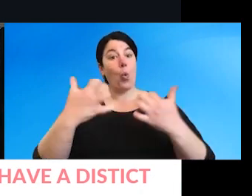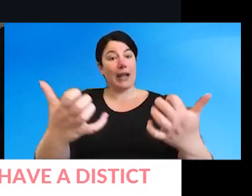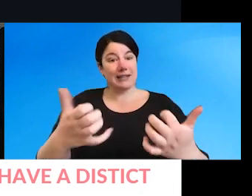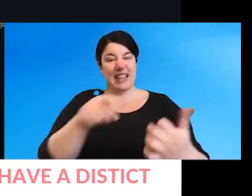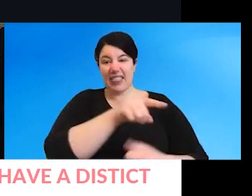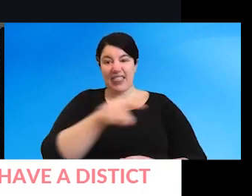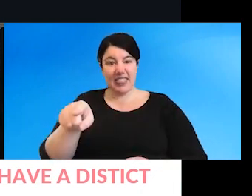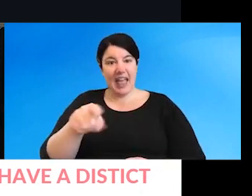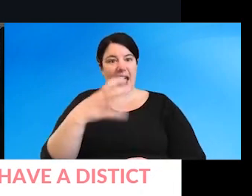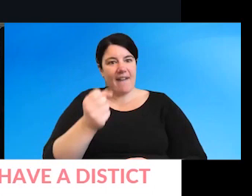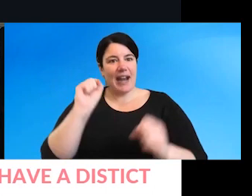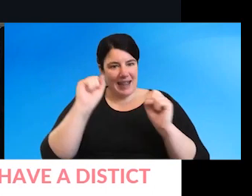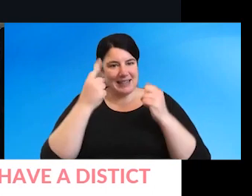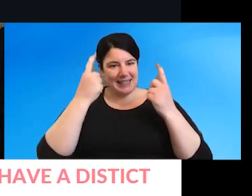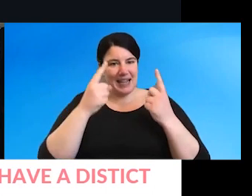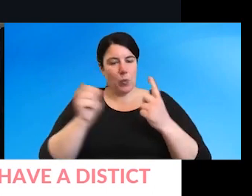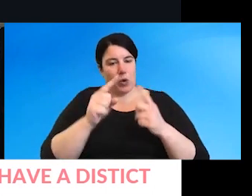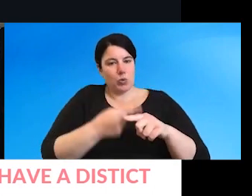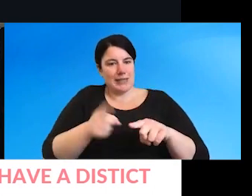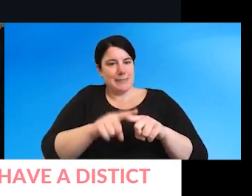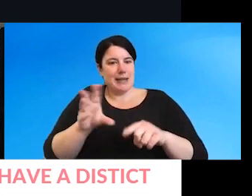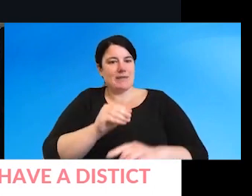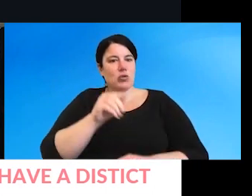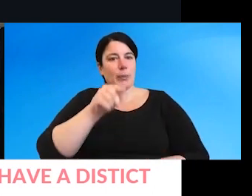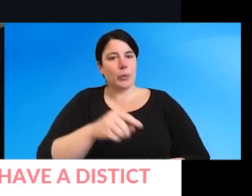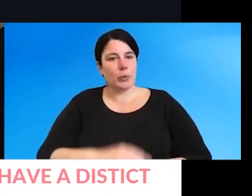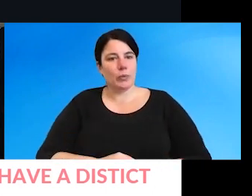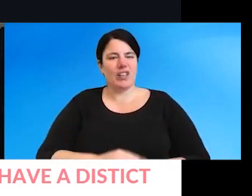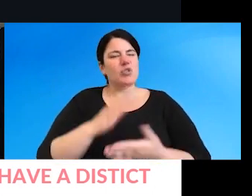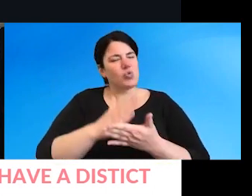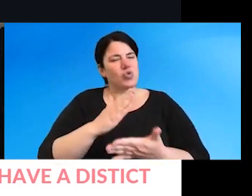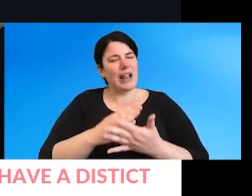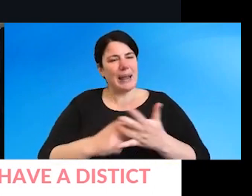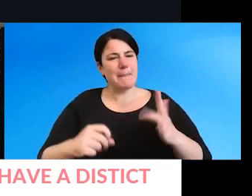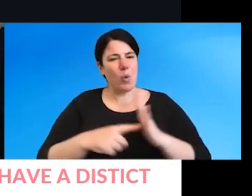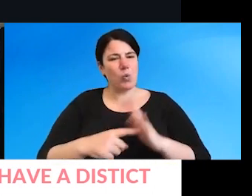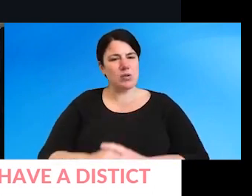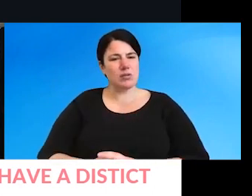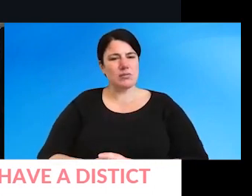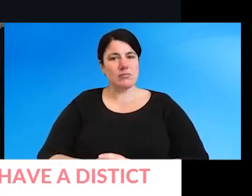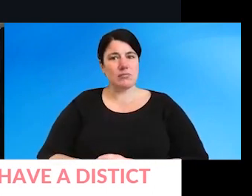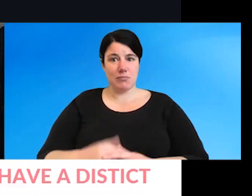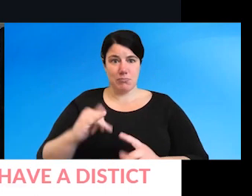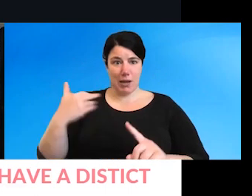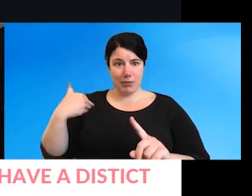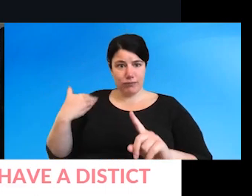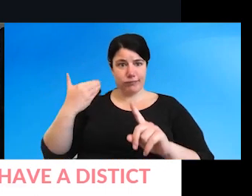they have an understanding of what to expect from you. That's really important. The may have changed in recent times.